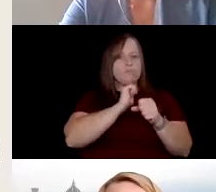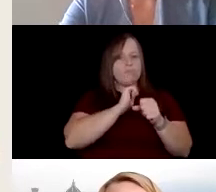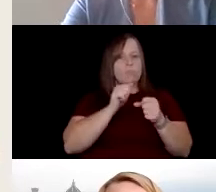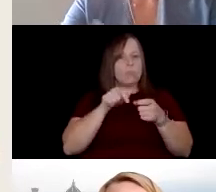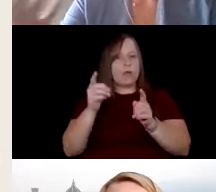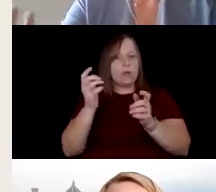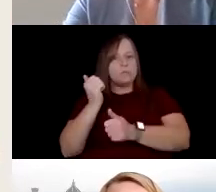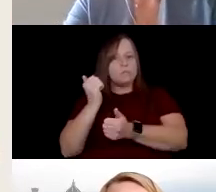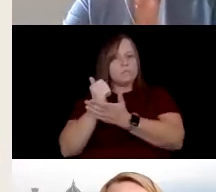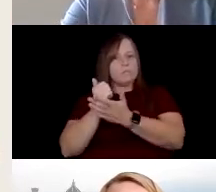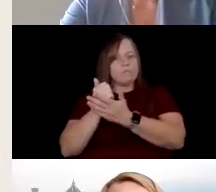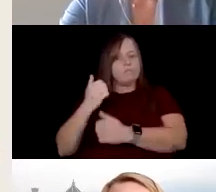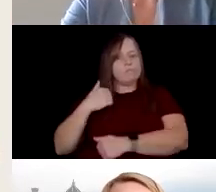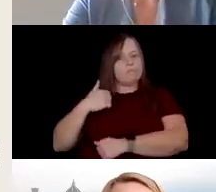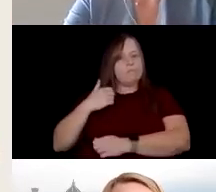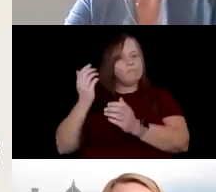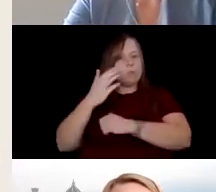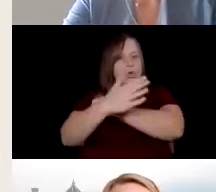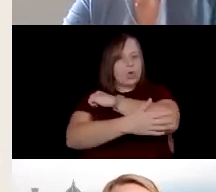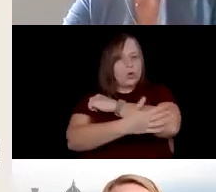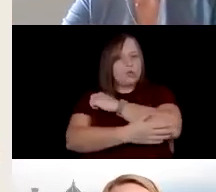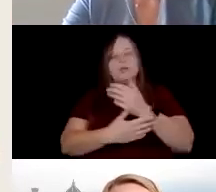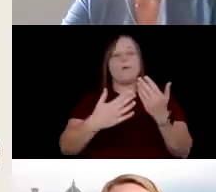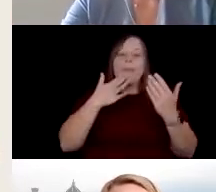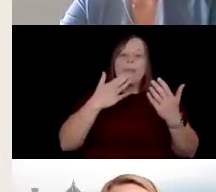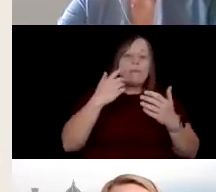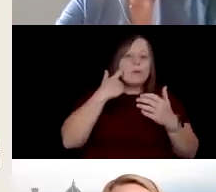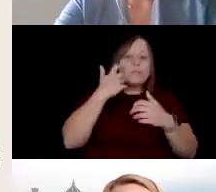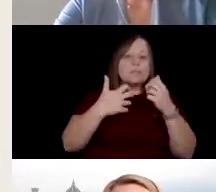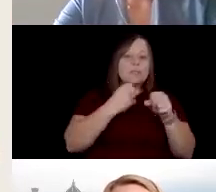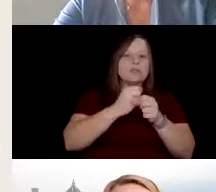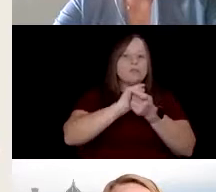and then for manifesting symptoms of that injury. So thankfully in recent years, there have been a lot of changes to the rules